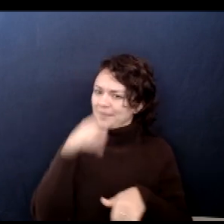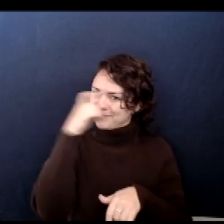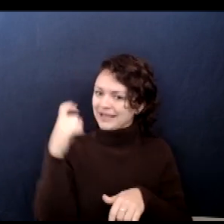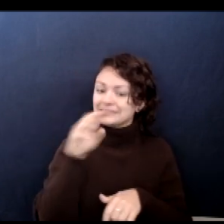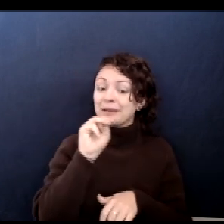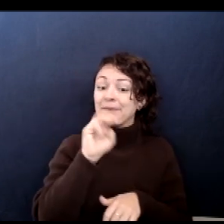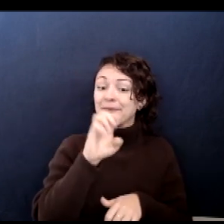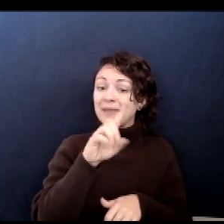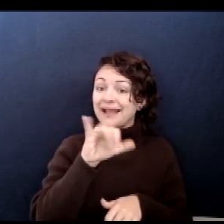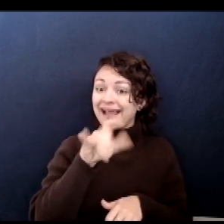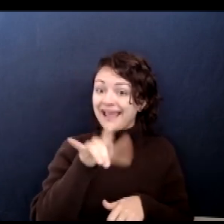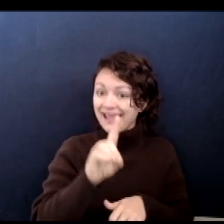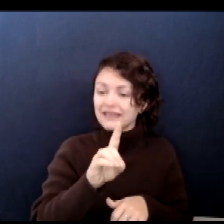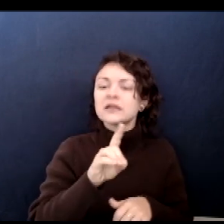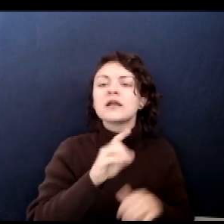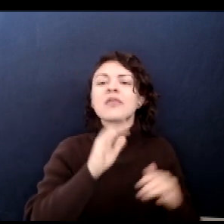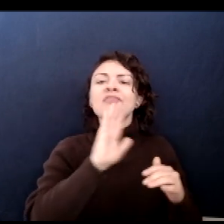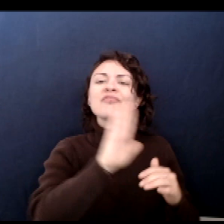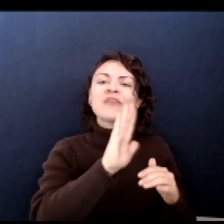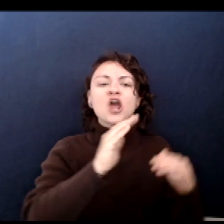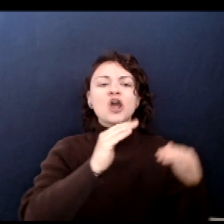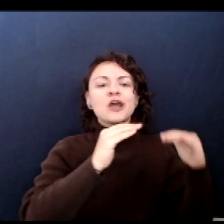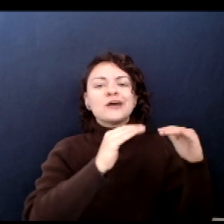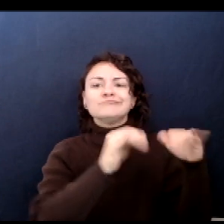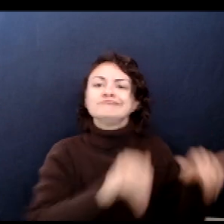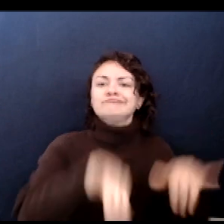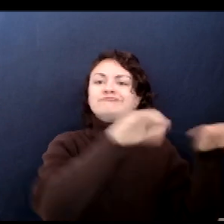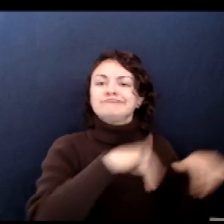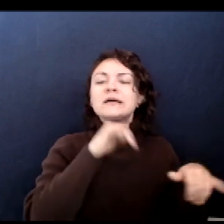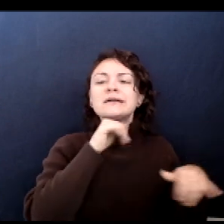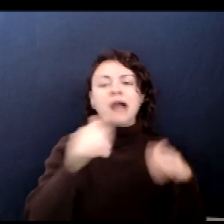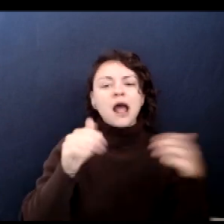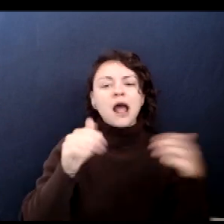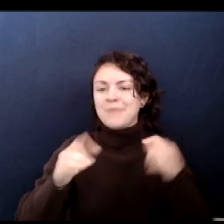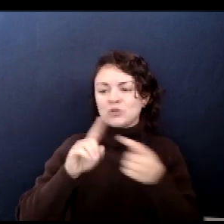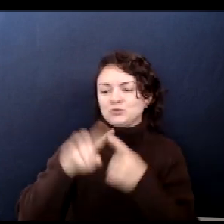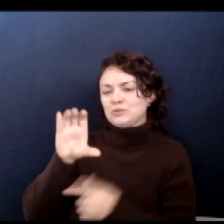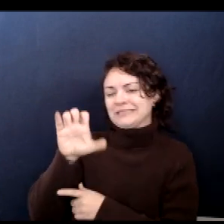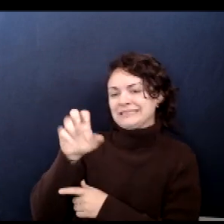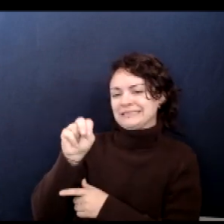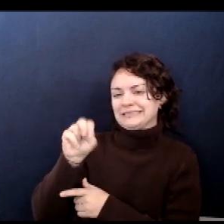for HCBS aren't comparable to what the census data report.